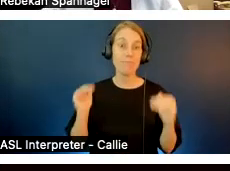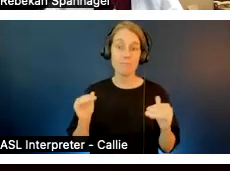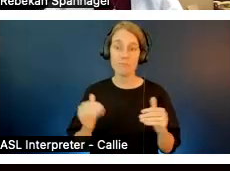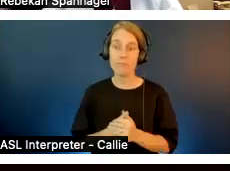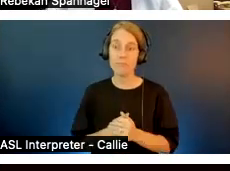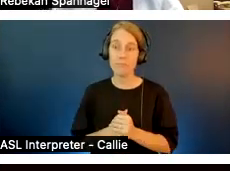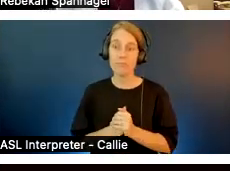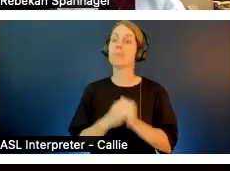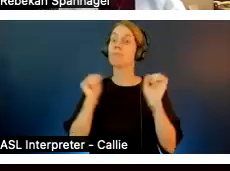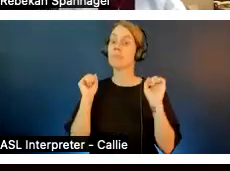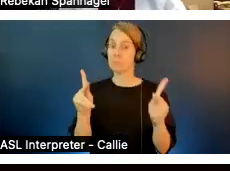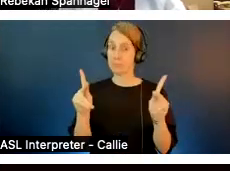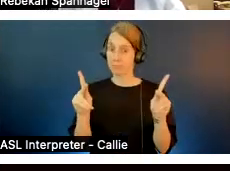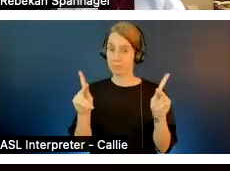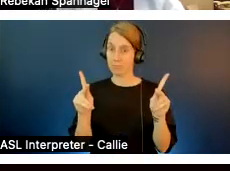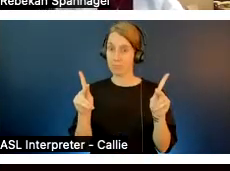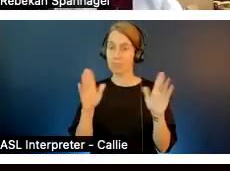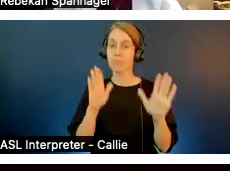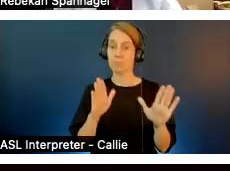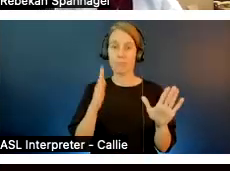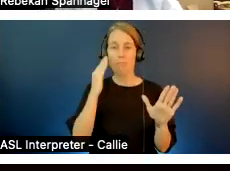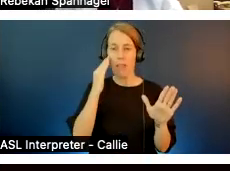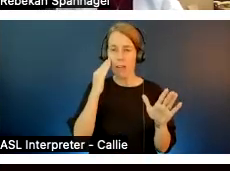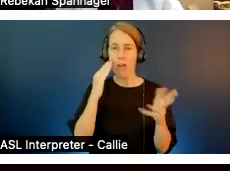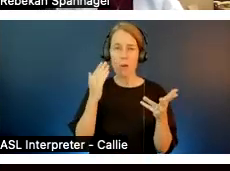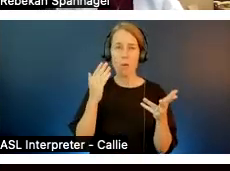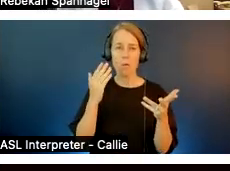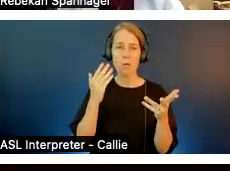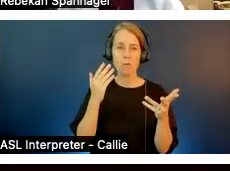okay so just in conclusion i know anna maria and i wanted to of course we'll open it up for